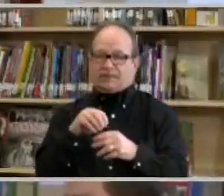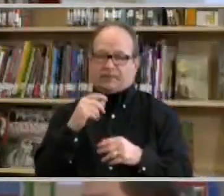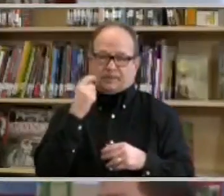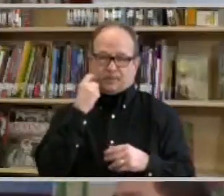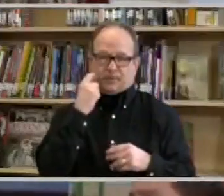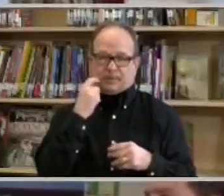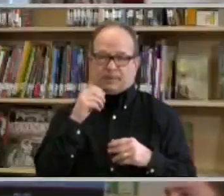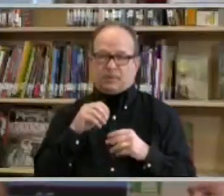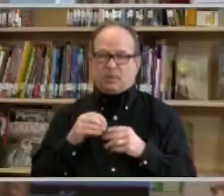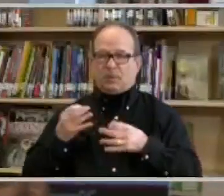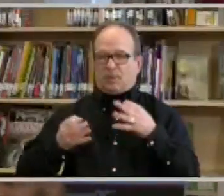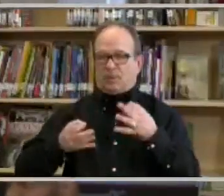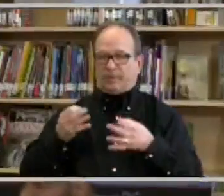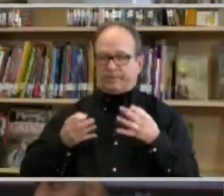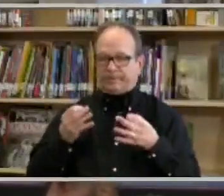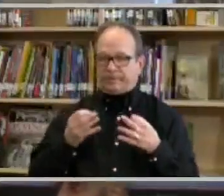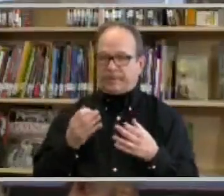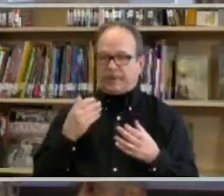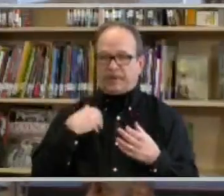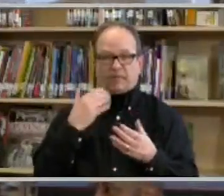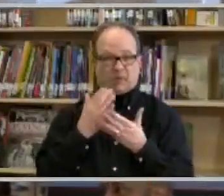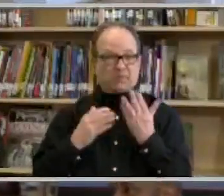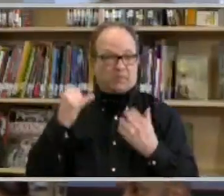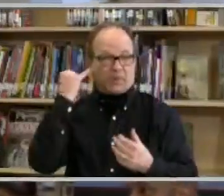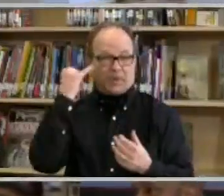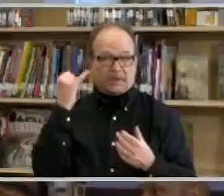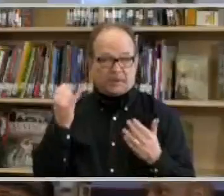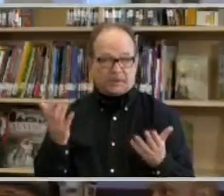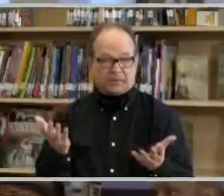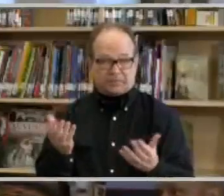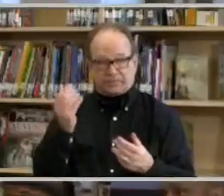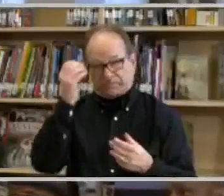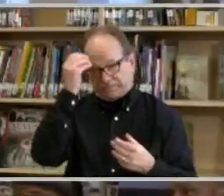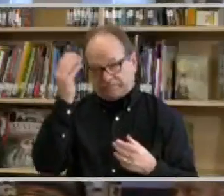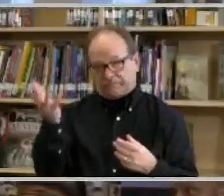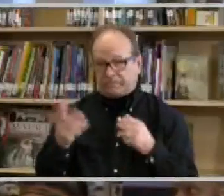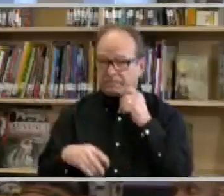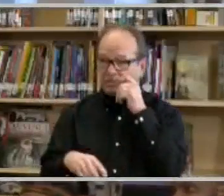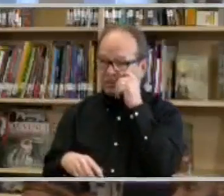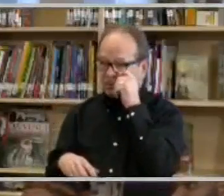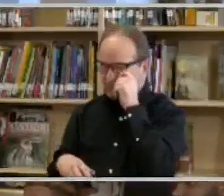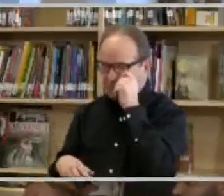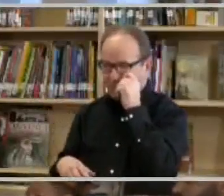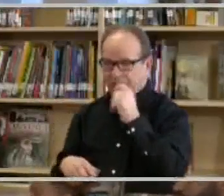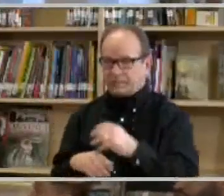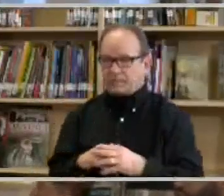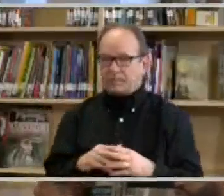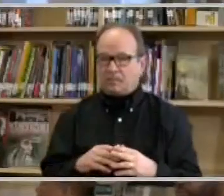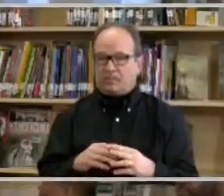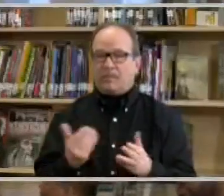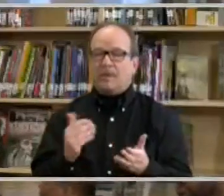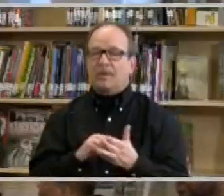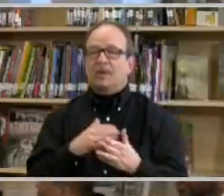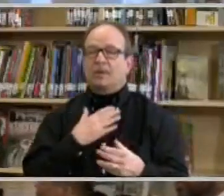WE HAVE TYRONE ON THE LINE AND HE WAS INVOLVED IN THE JUVENILE SYSTEM IN HIS YOUTH AND I THINK HE MIGHT HAVE IDEAS FOR